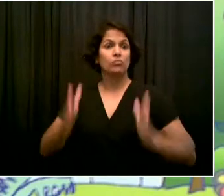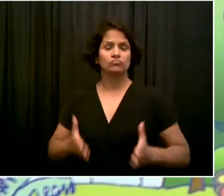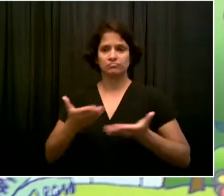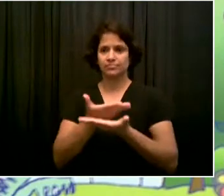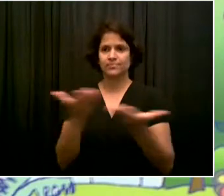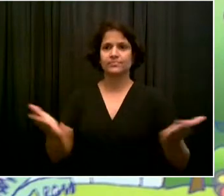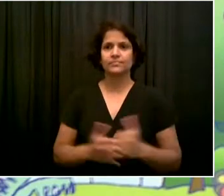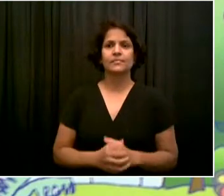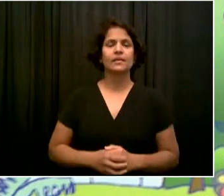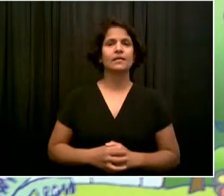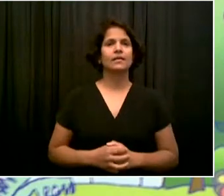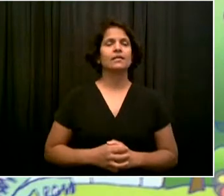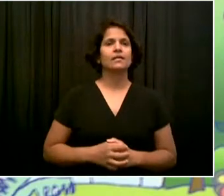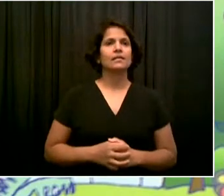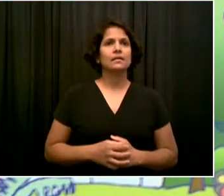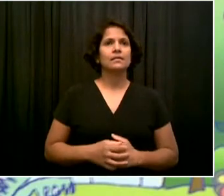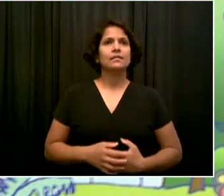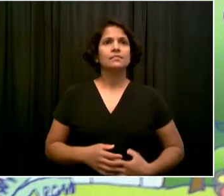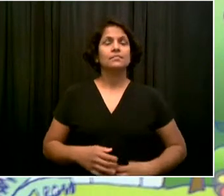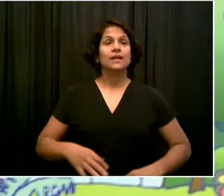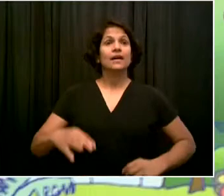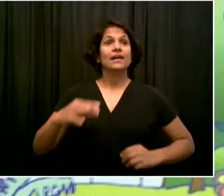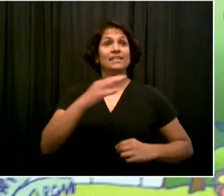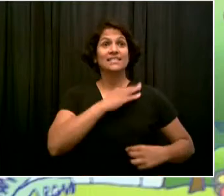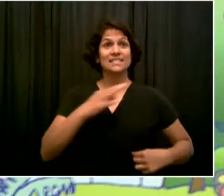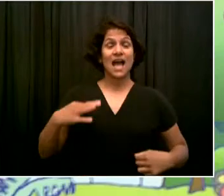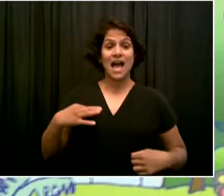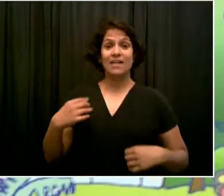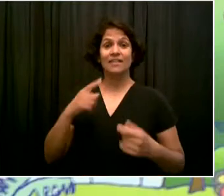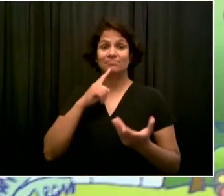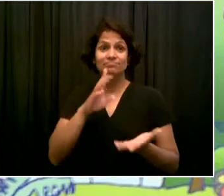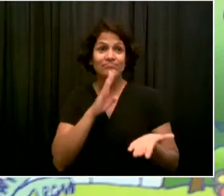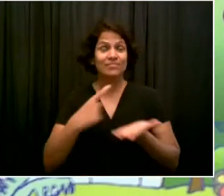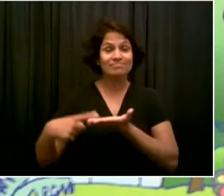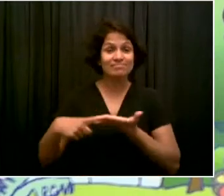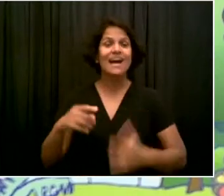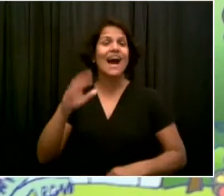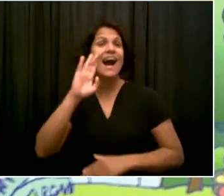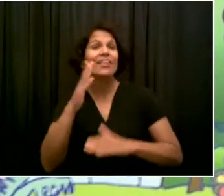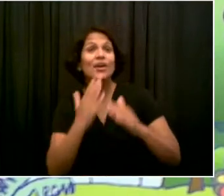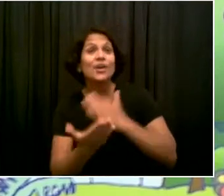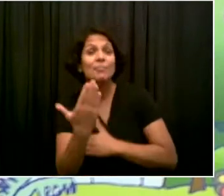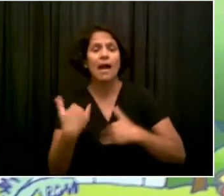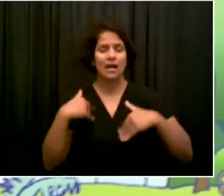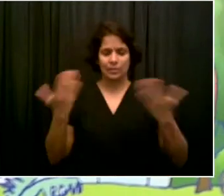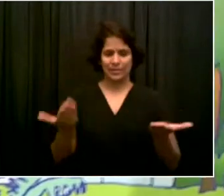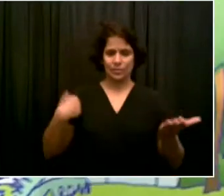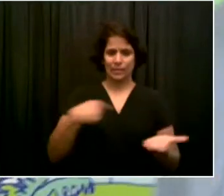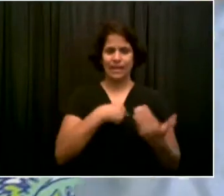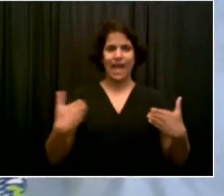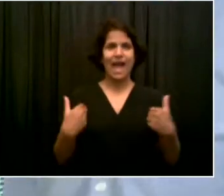WITH THAT LET'S TURN TO OUR COLLEAGUES IN THE MEDIA. PLEASE LET ME KNW OT NHEAME YP'D OUTLET OF EACH JOURNALIST. WE WILL W NO BEGIN OUR Q & A.